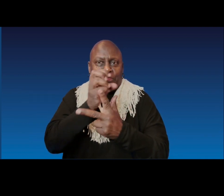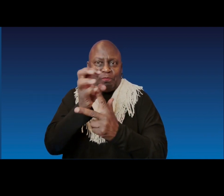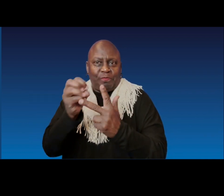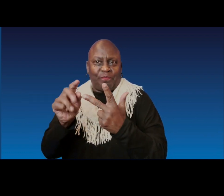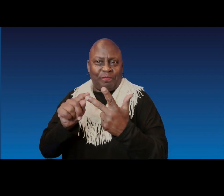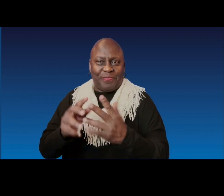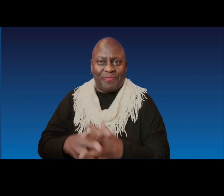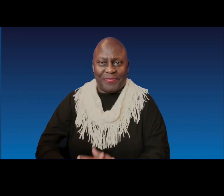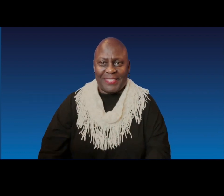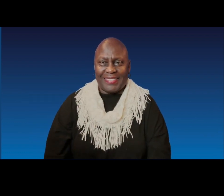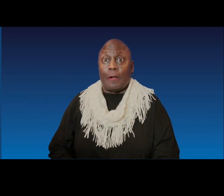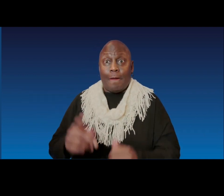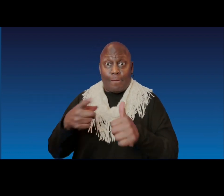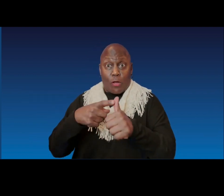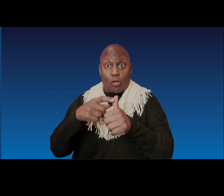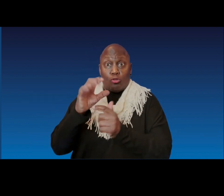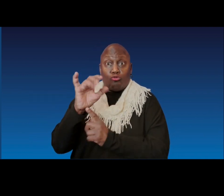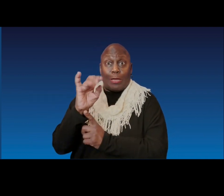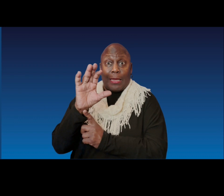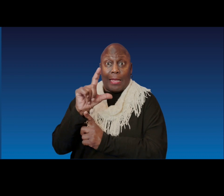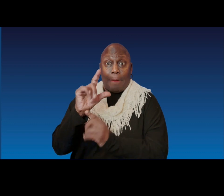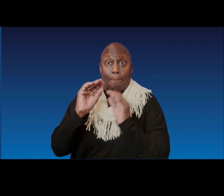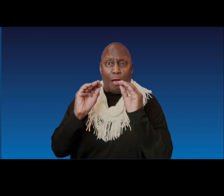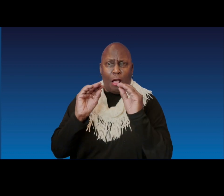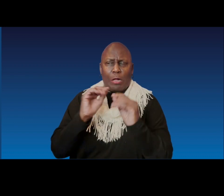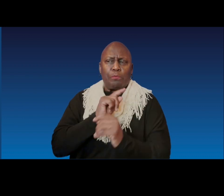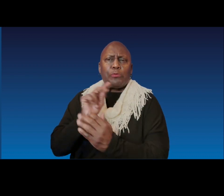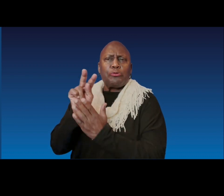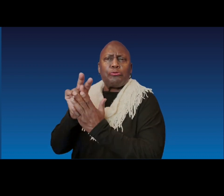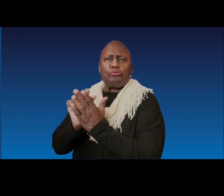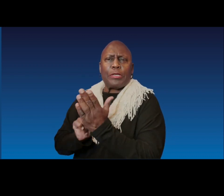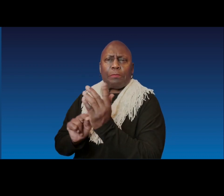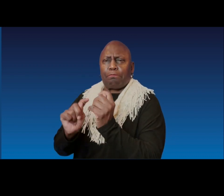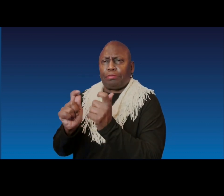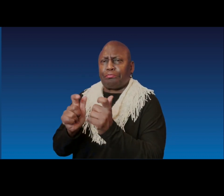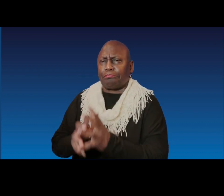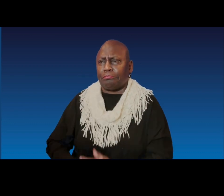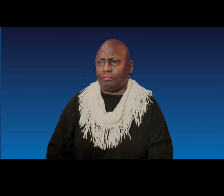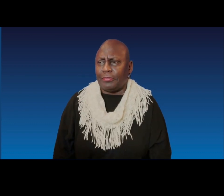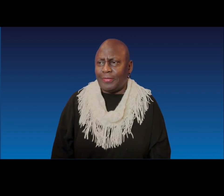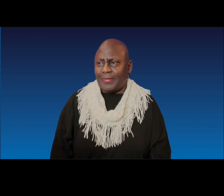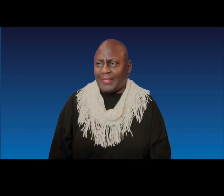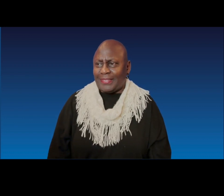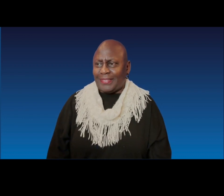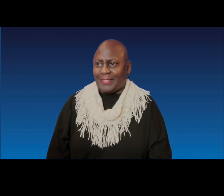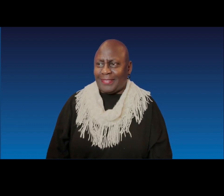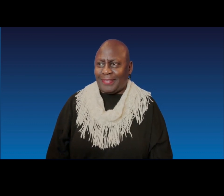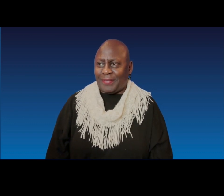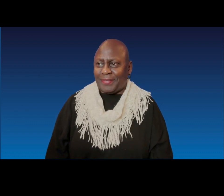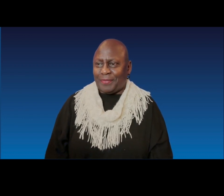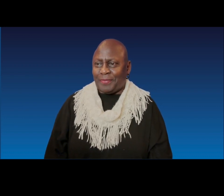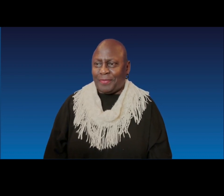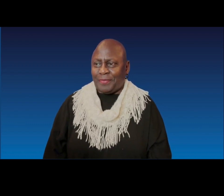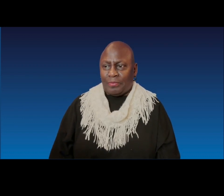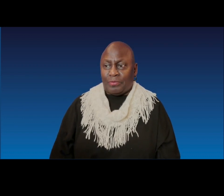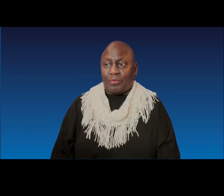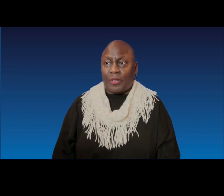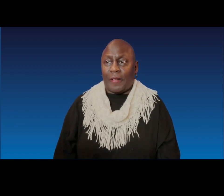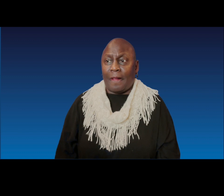I'll go into detail on each. First up is critical pedagogy. Read this quote quickly.